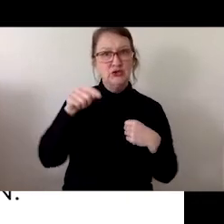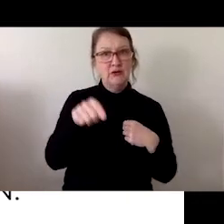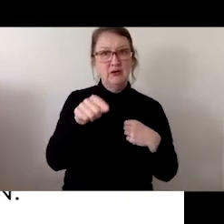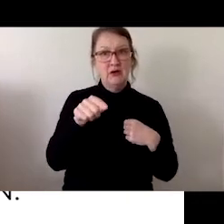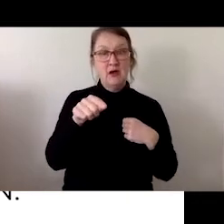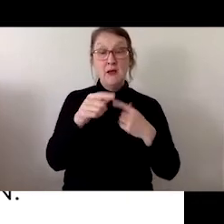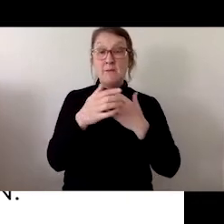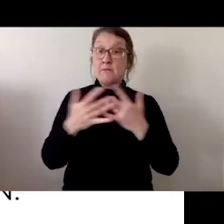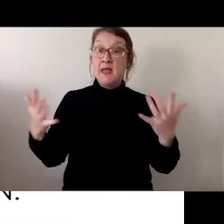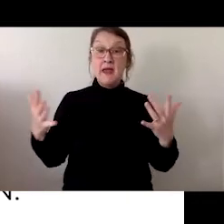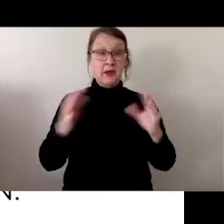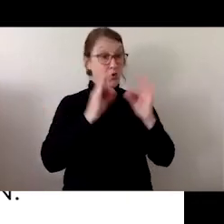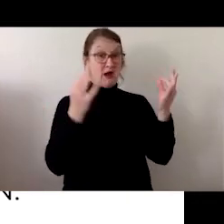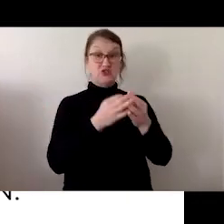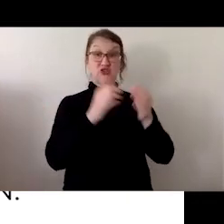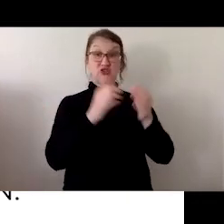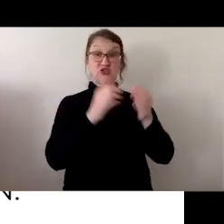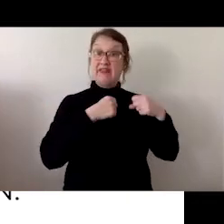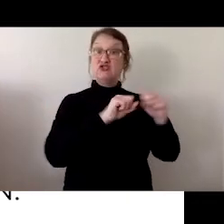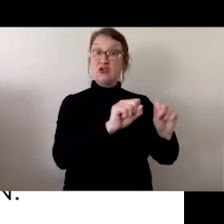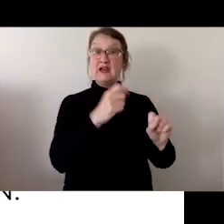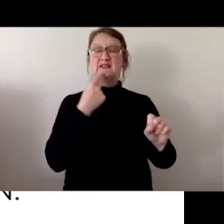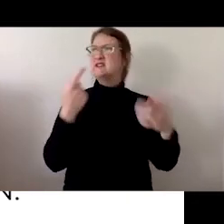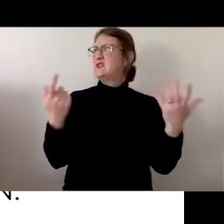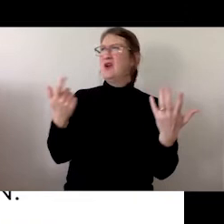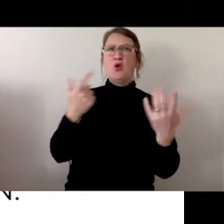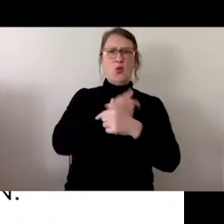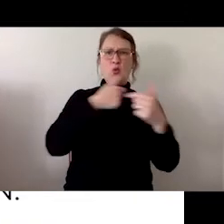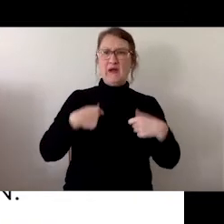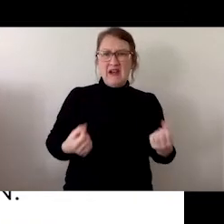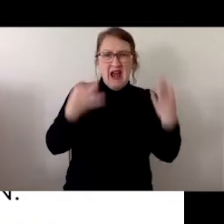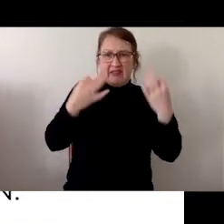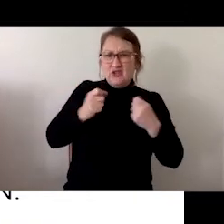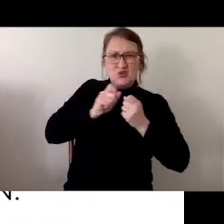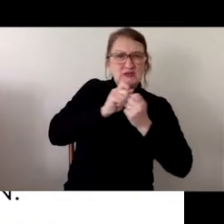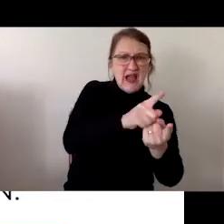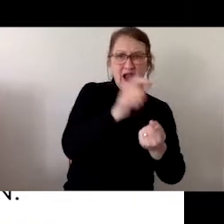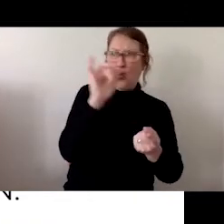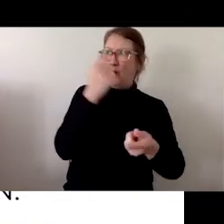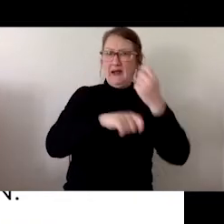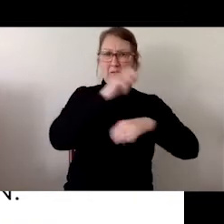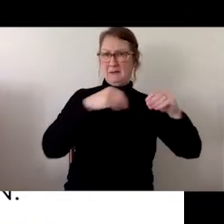started their strategy and said, "There's nothing we've got that we could sell and commercialise." By the end of the process, they've